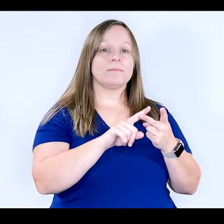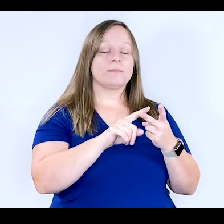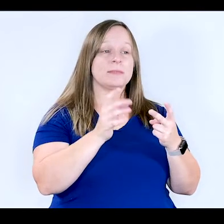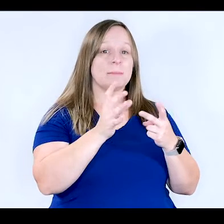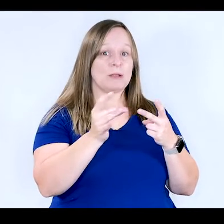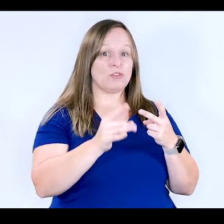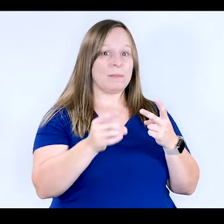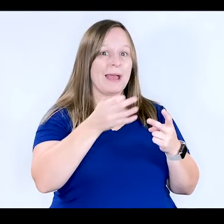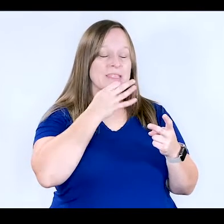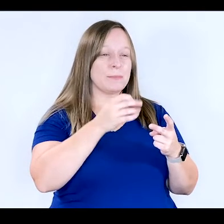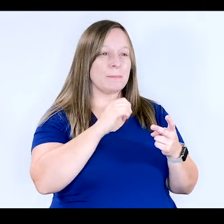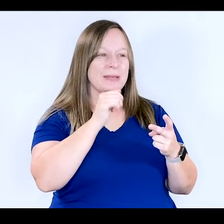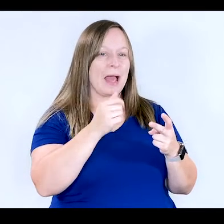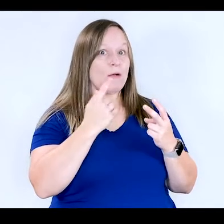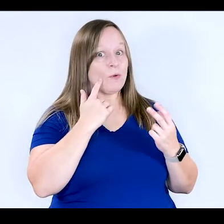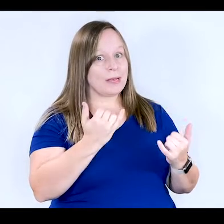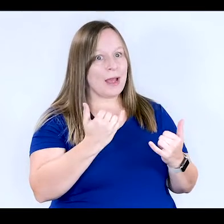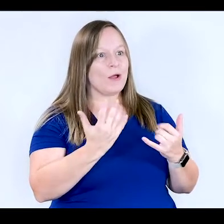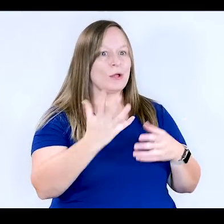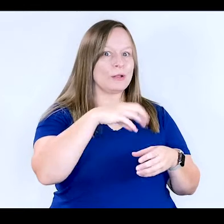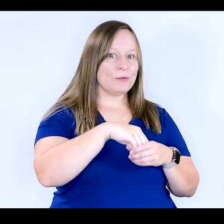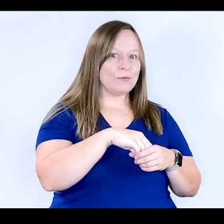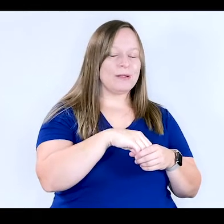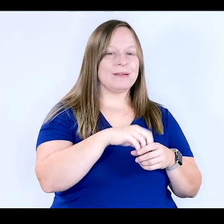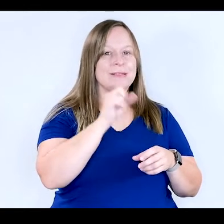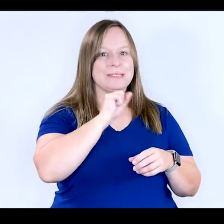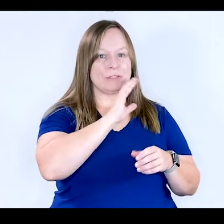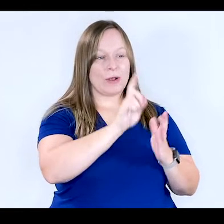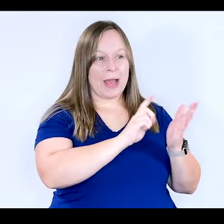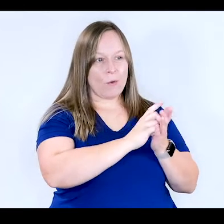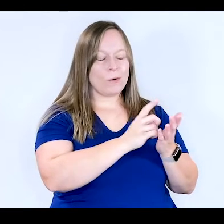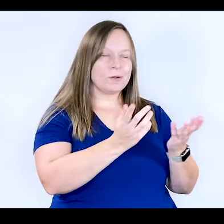some of the experts, but not currently included in the senior hours approach,